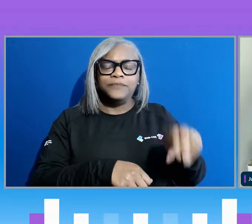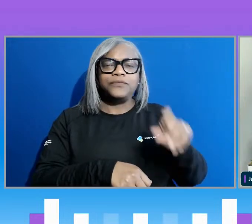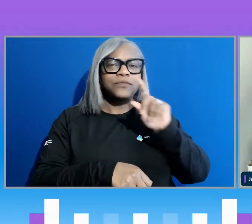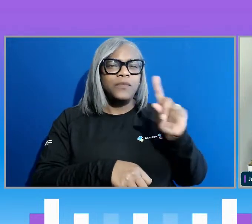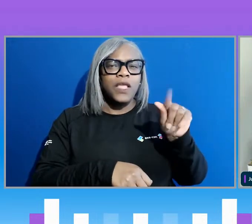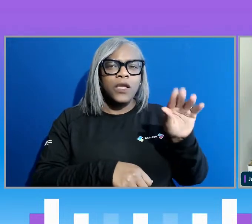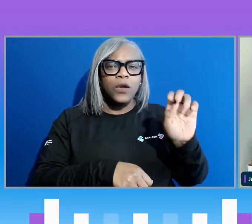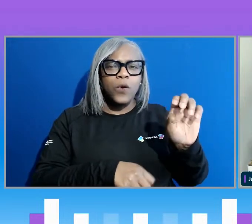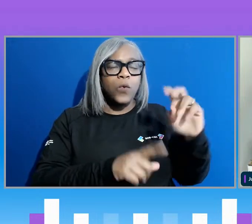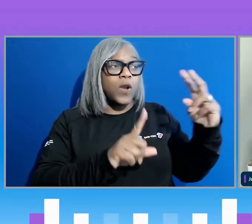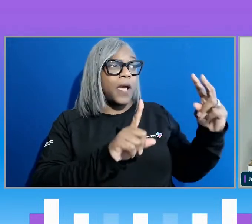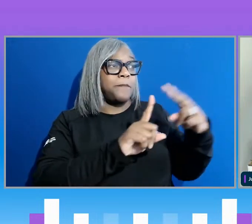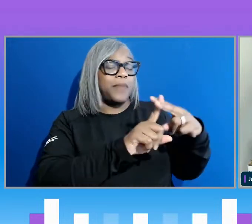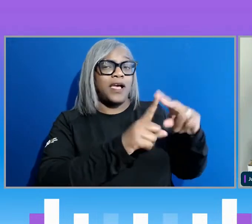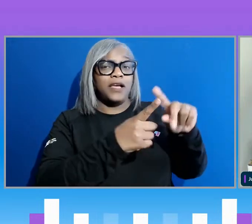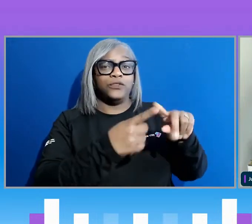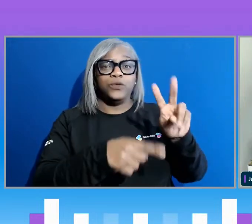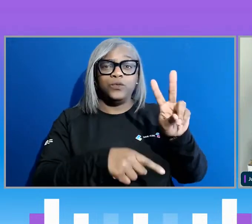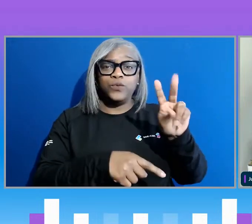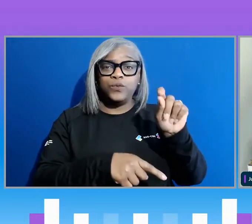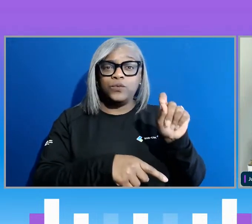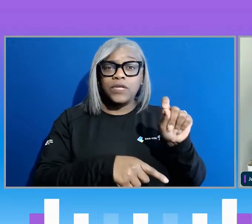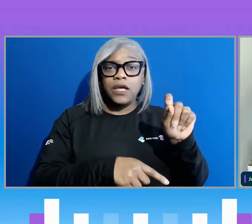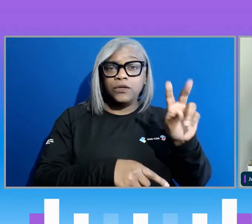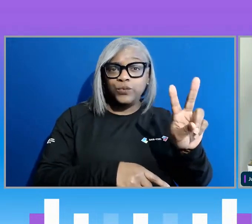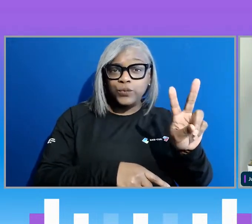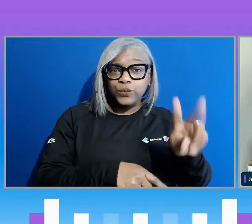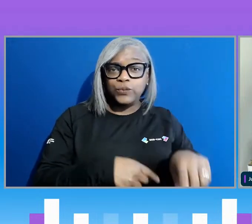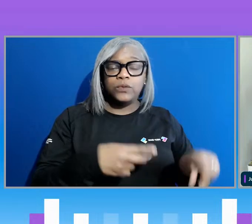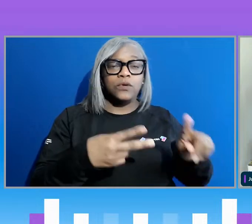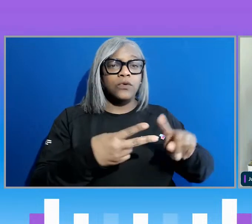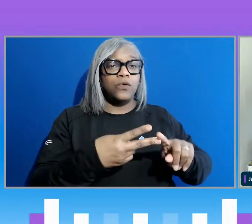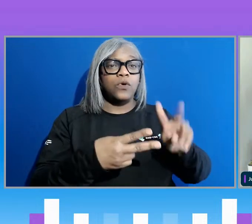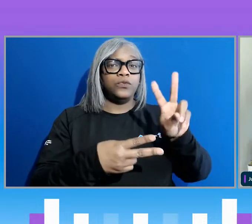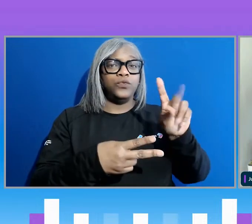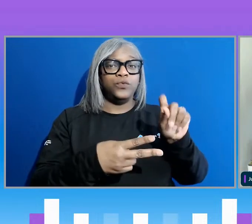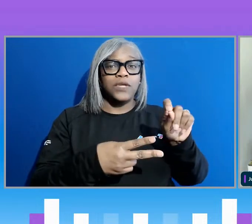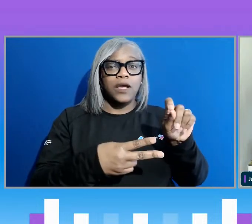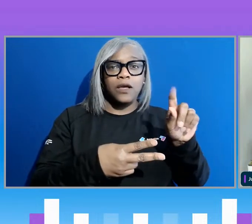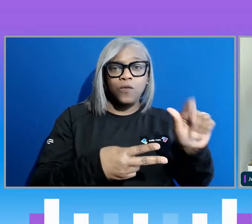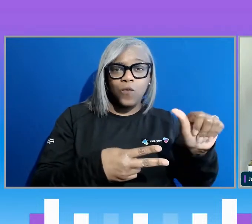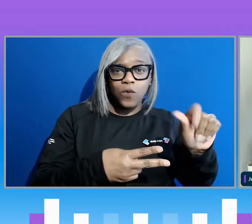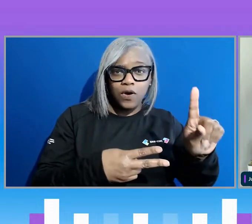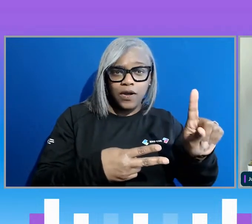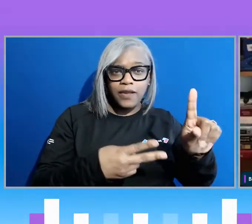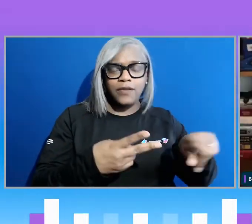to 2.2 or 2.1? Also asking about